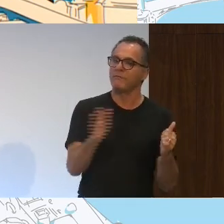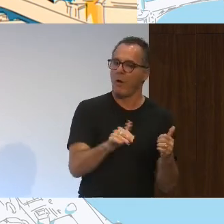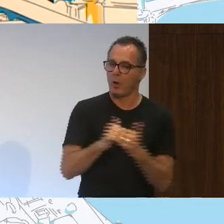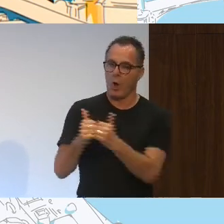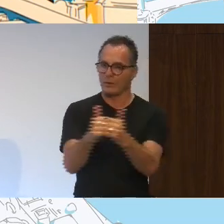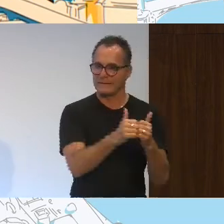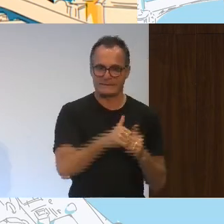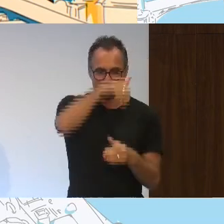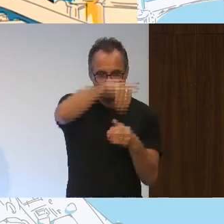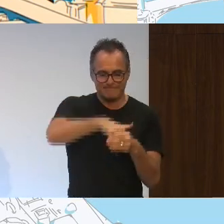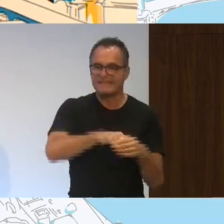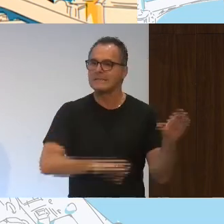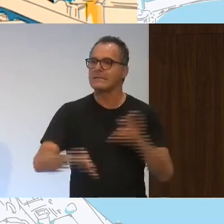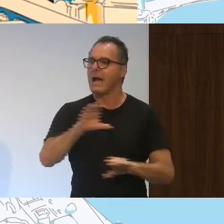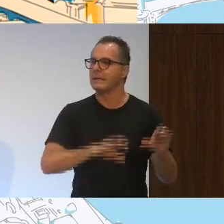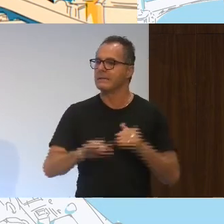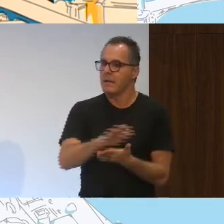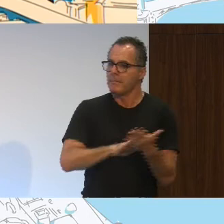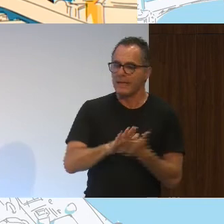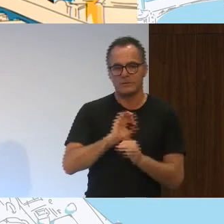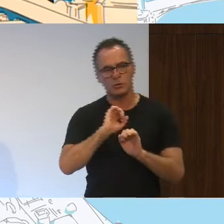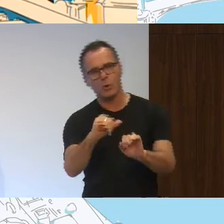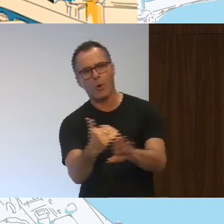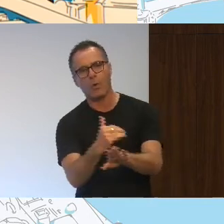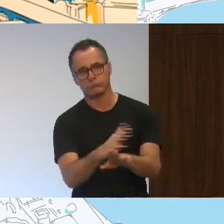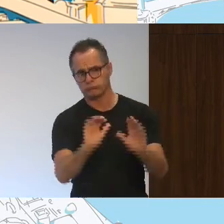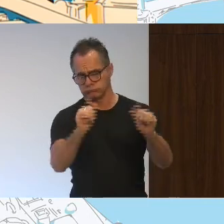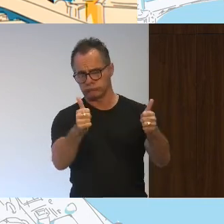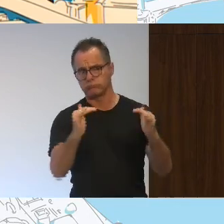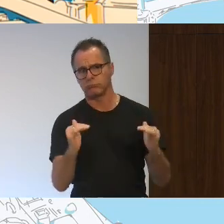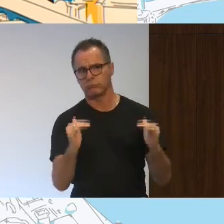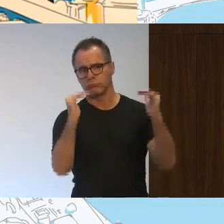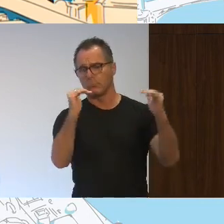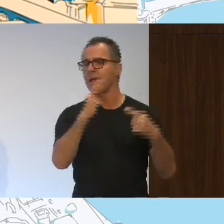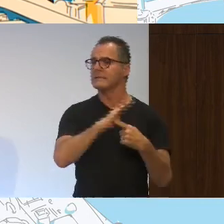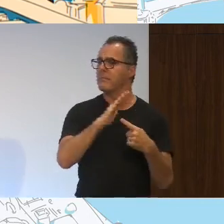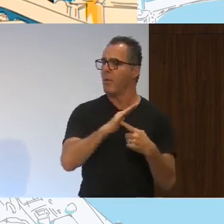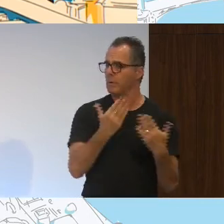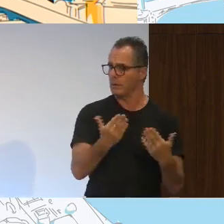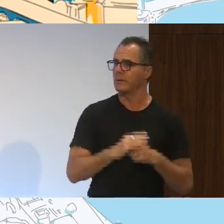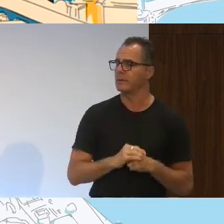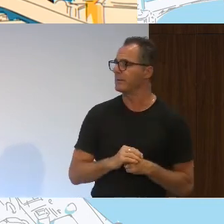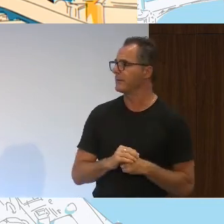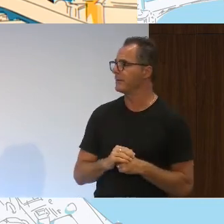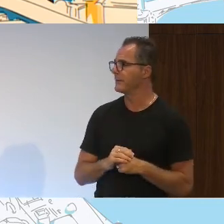that you're that what you're doing is like it's okay. You know, it's it's important enough. You know, it's a stamp of approval.